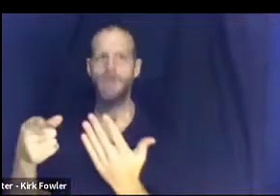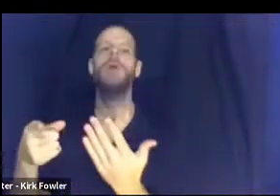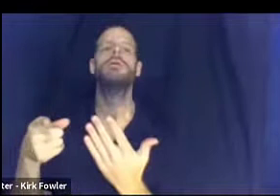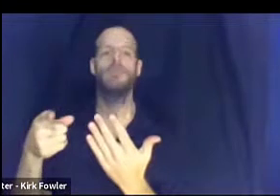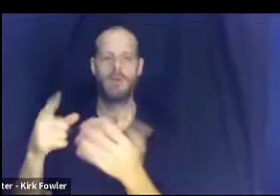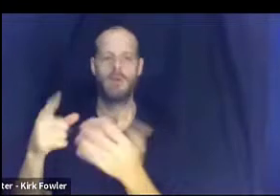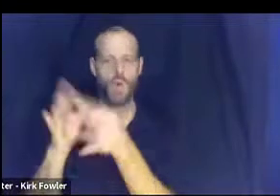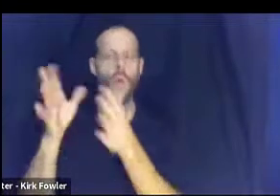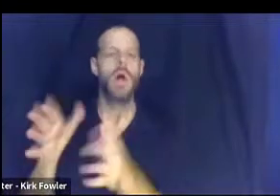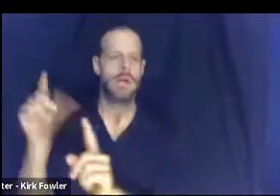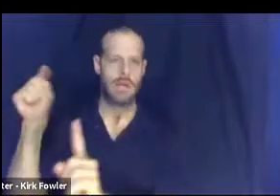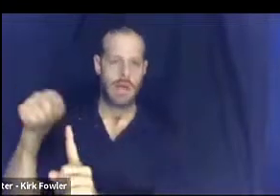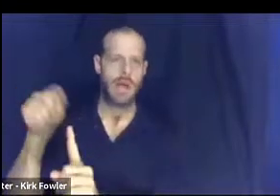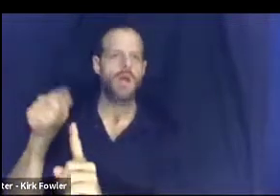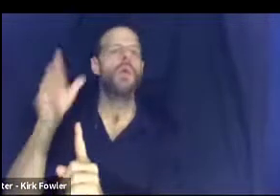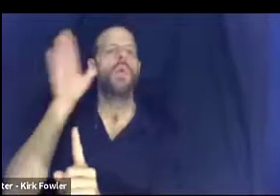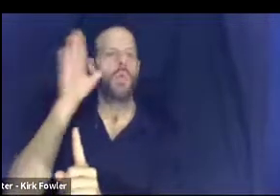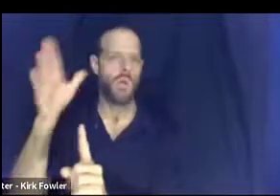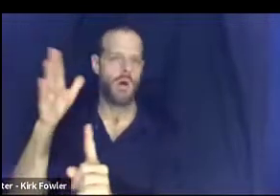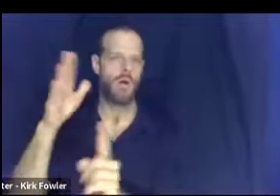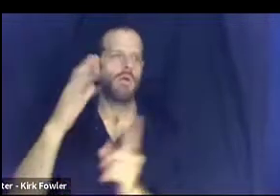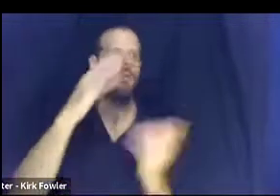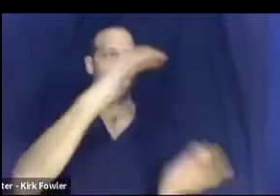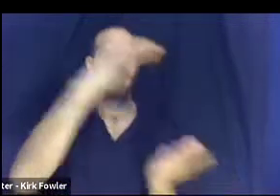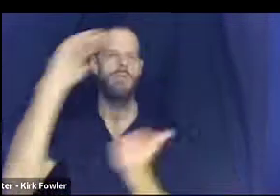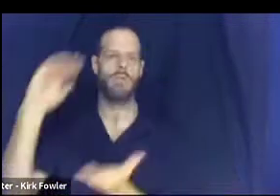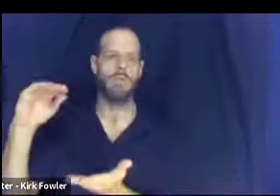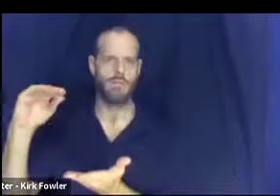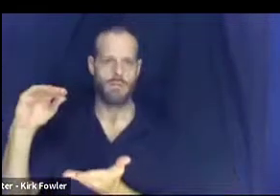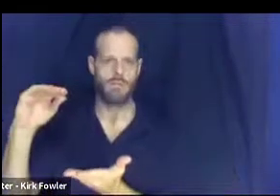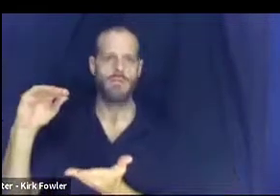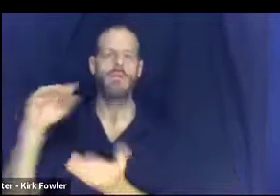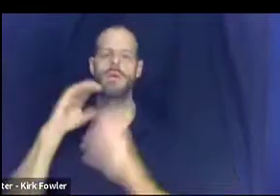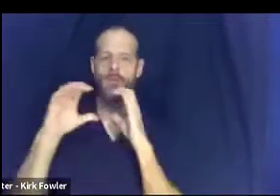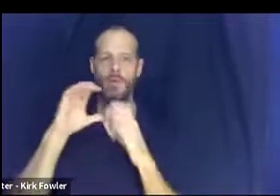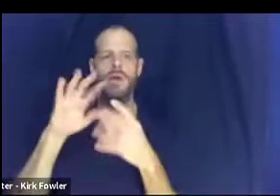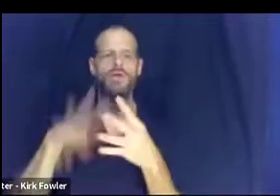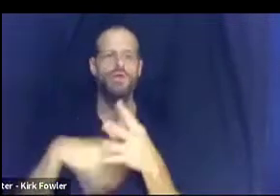gets these communication charts go ahead to be sent to you.